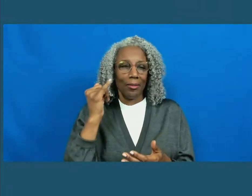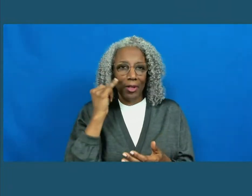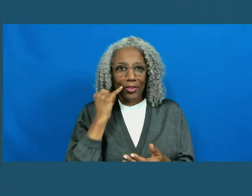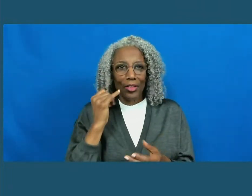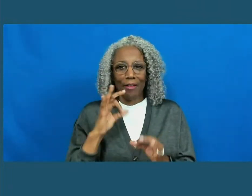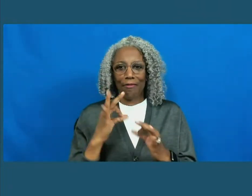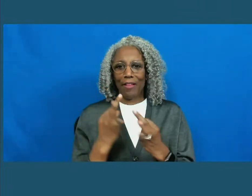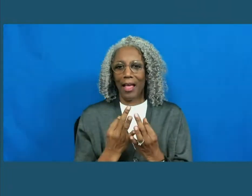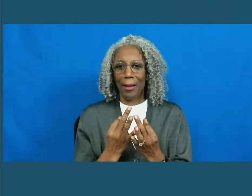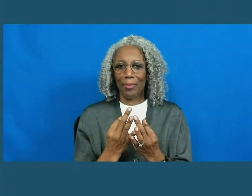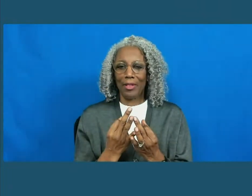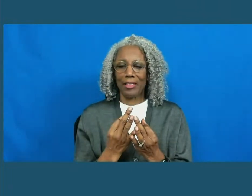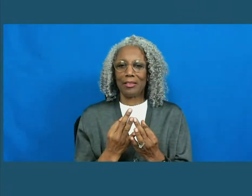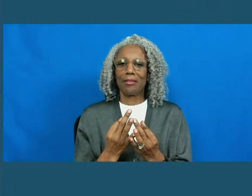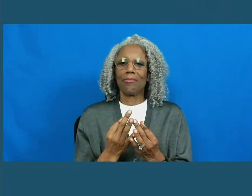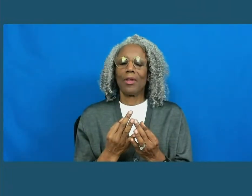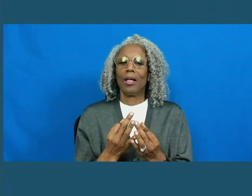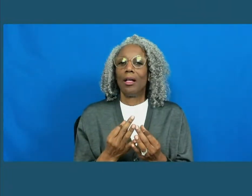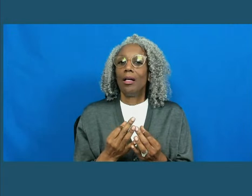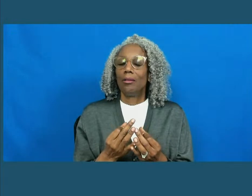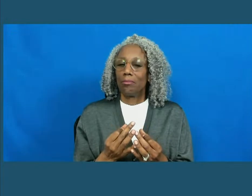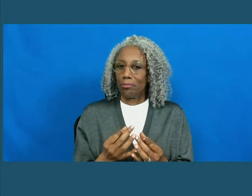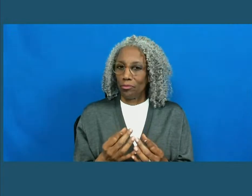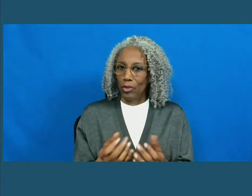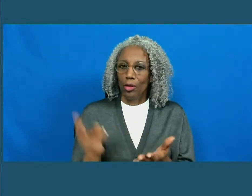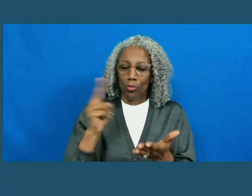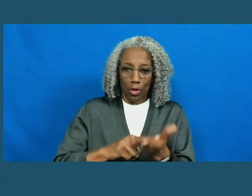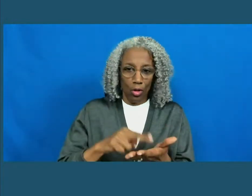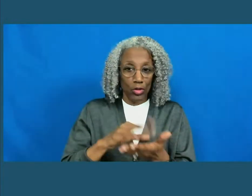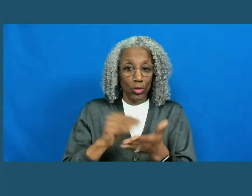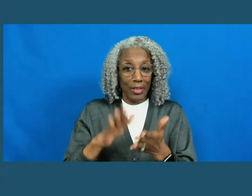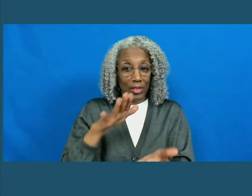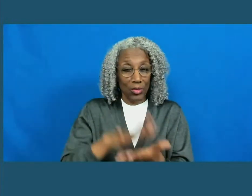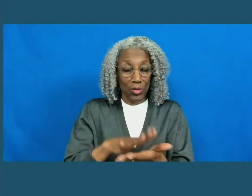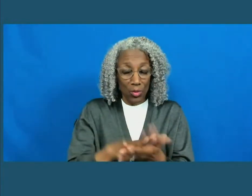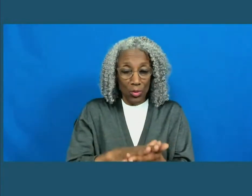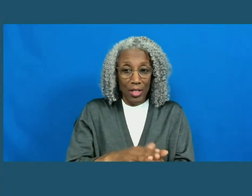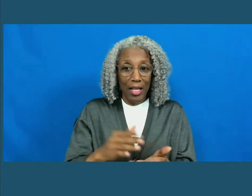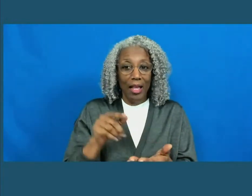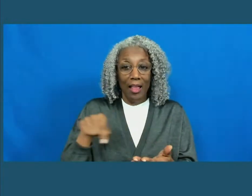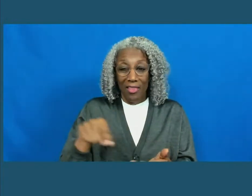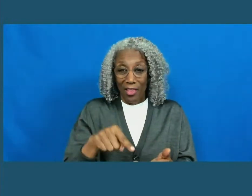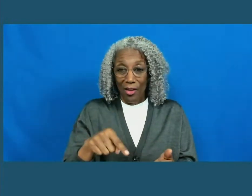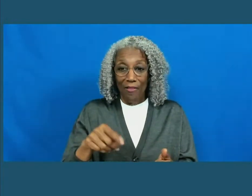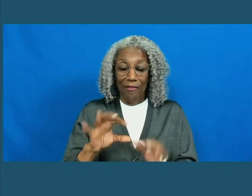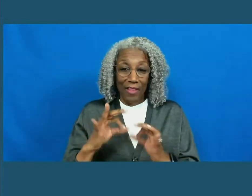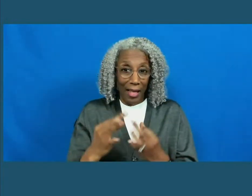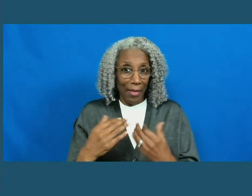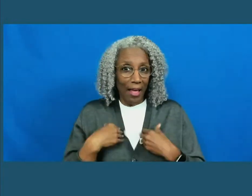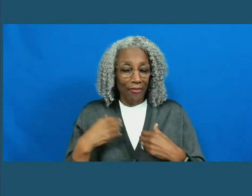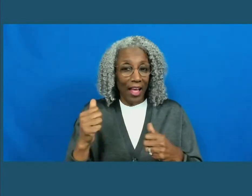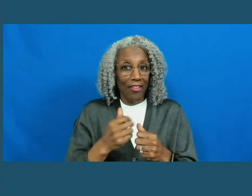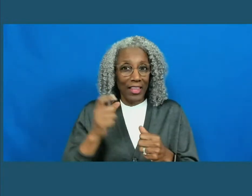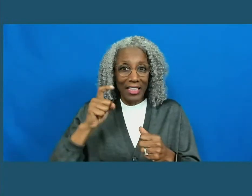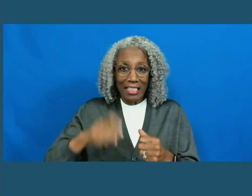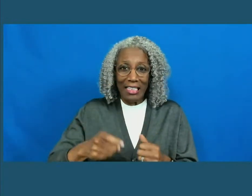We also know that we can't take for granted that because our families are families coming and roll their students in schools